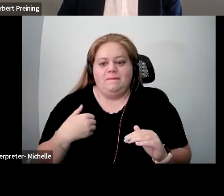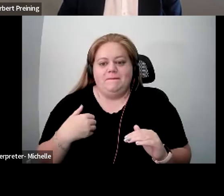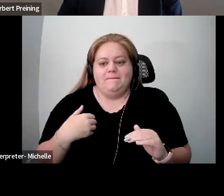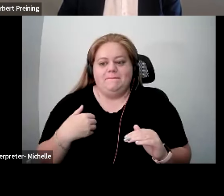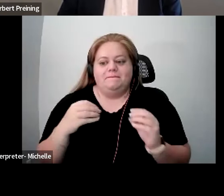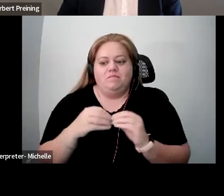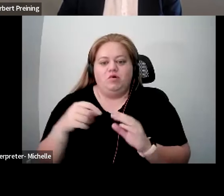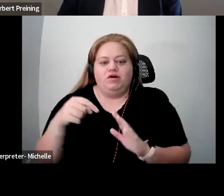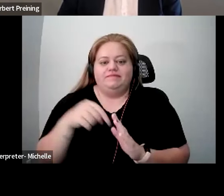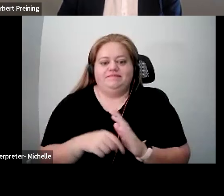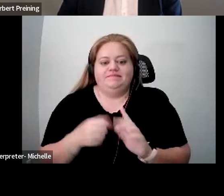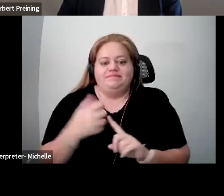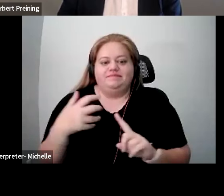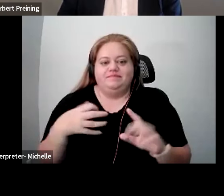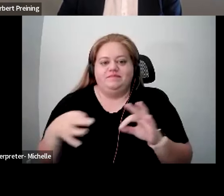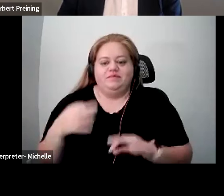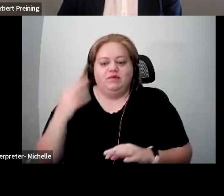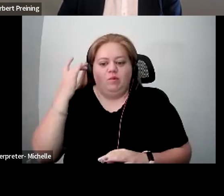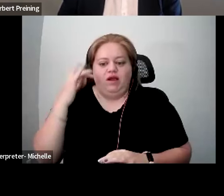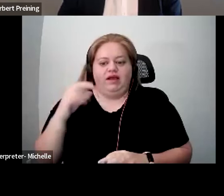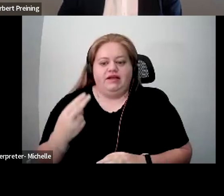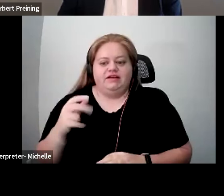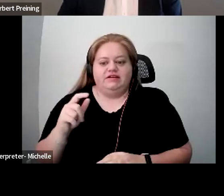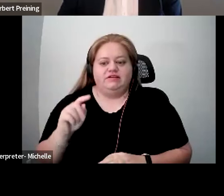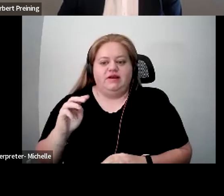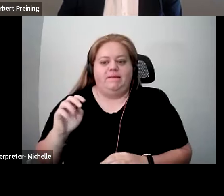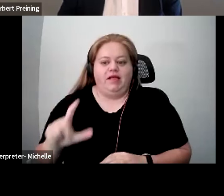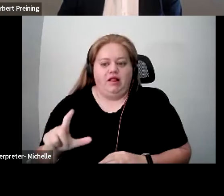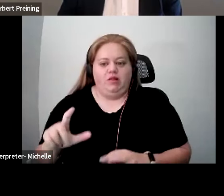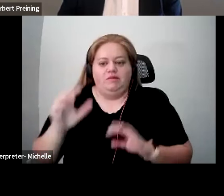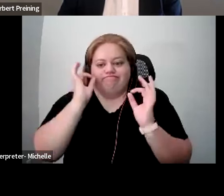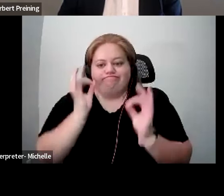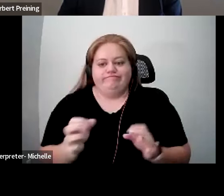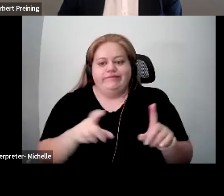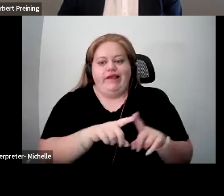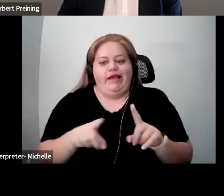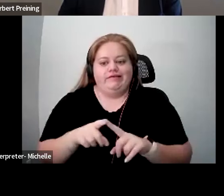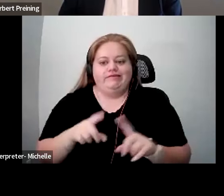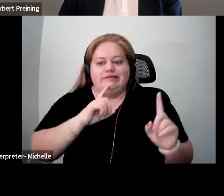into why HTML was landed on as a solution at arXiv